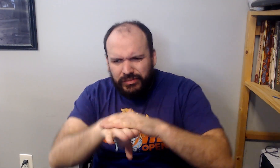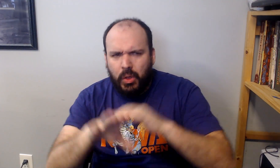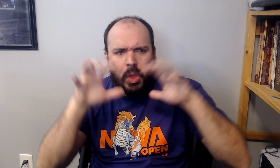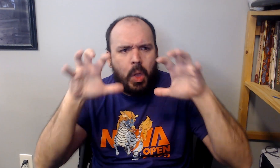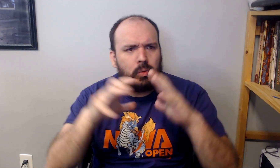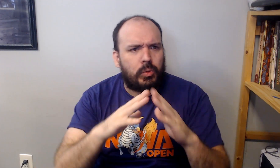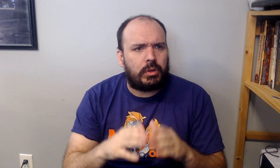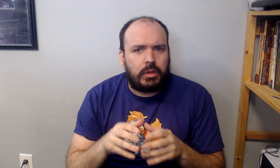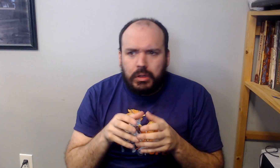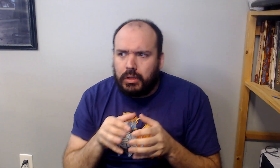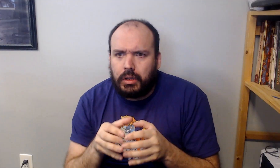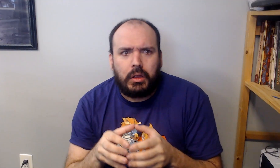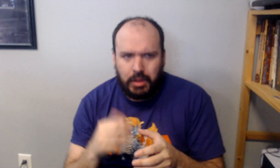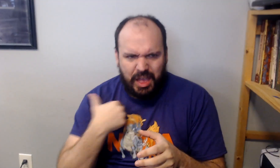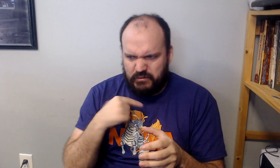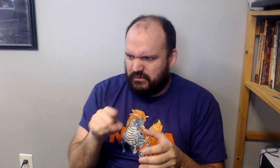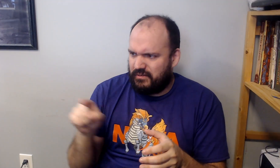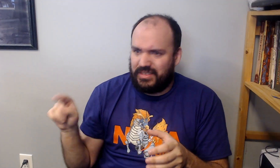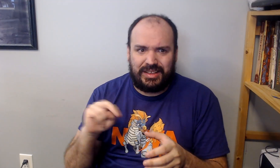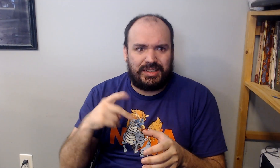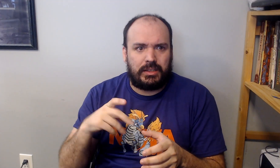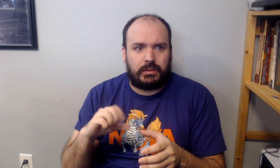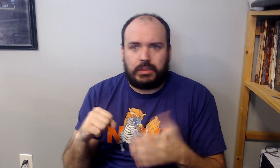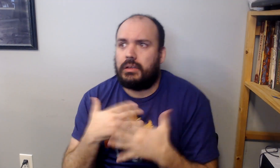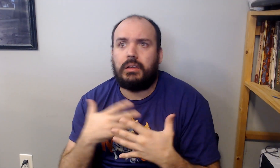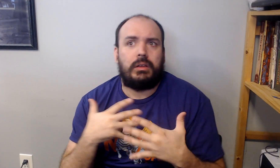You’re entering a haunted house with some NPCs who are also terrified.